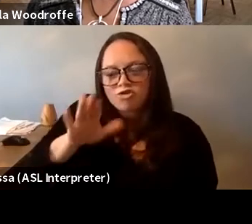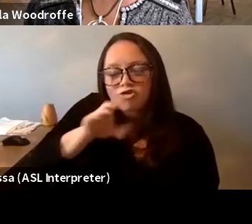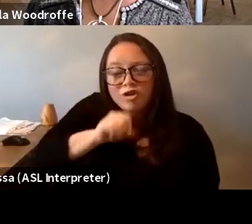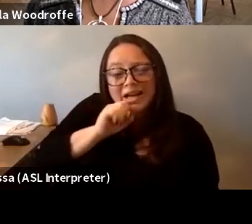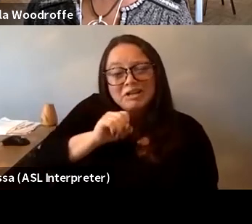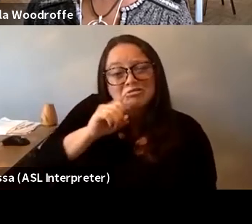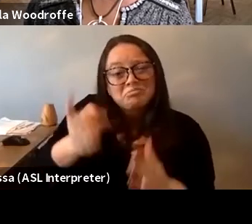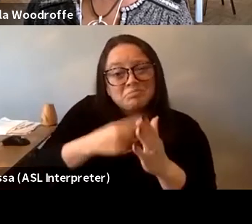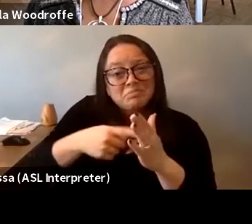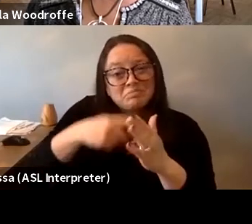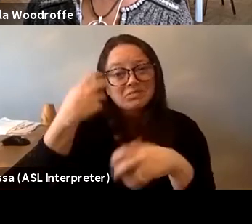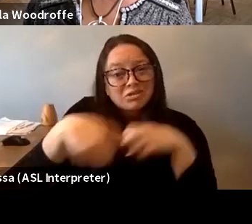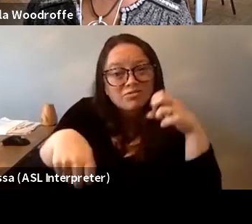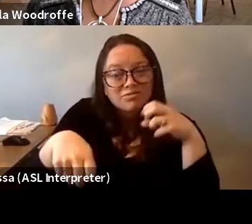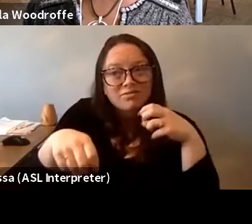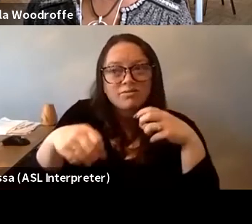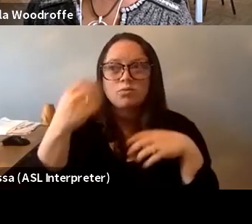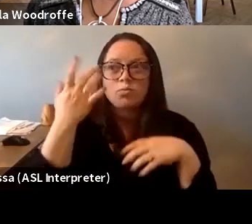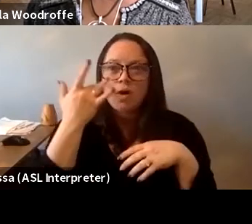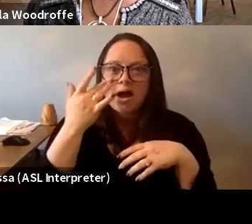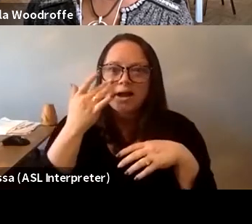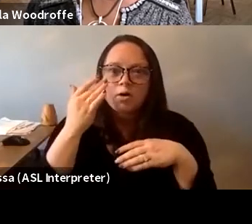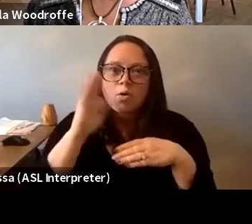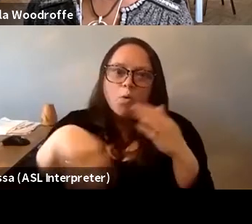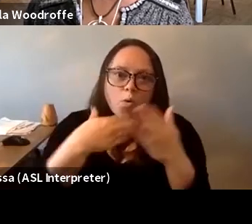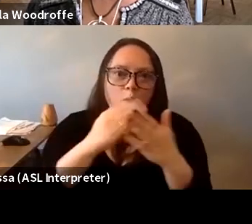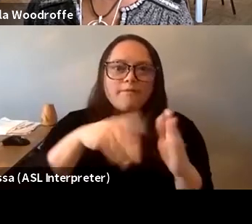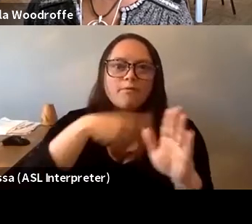her because all of her programs and all of the things that is